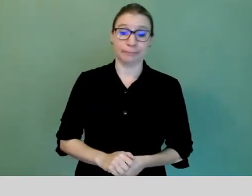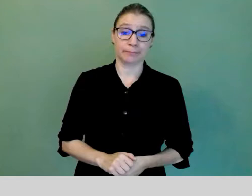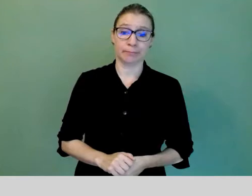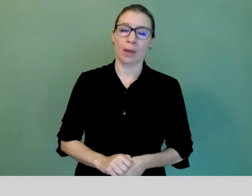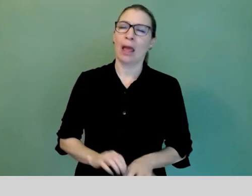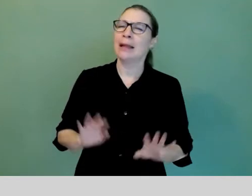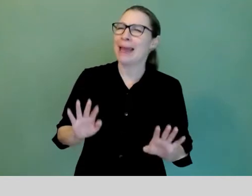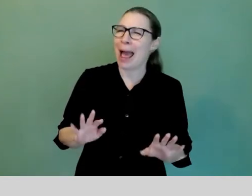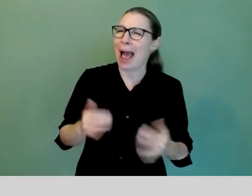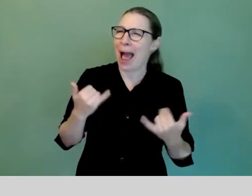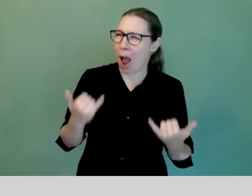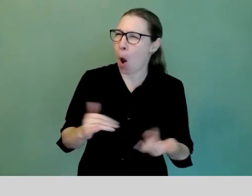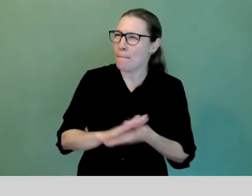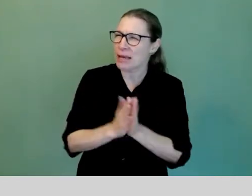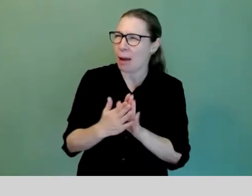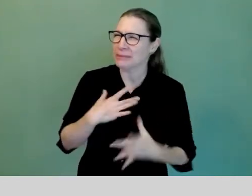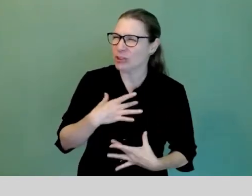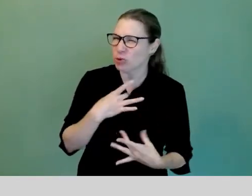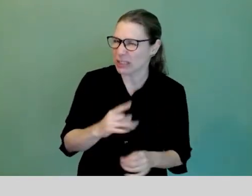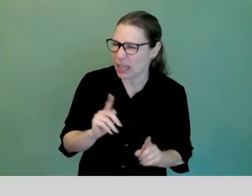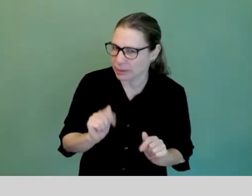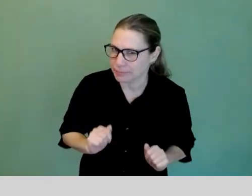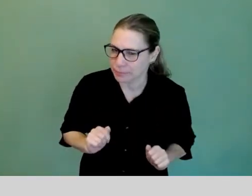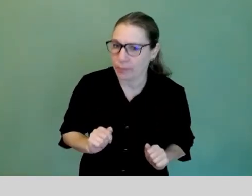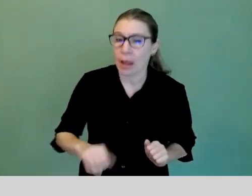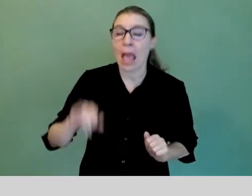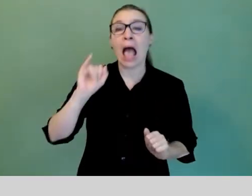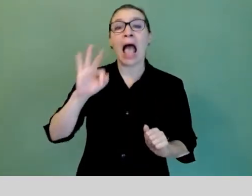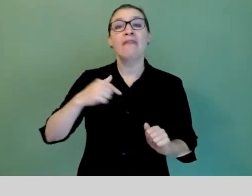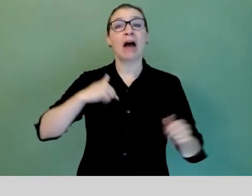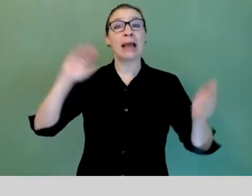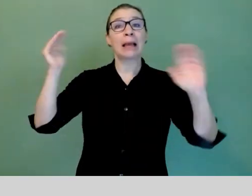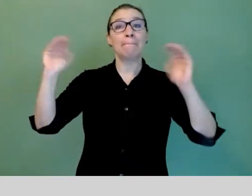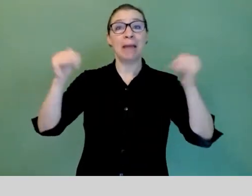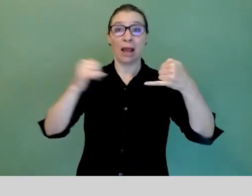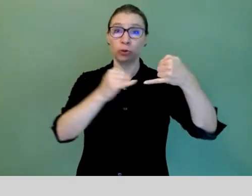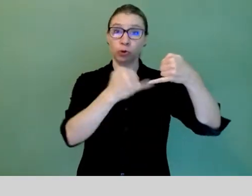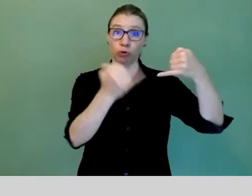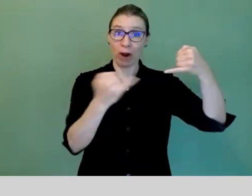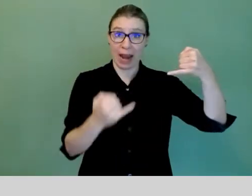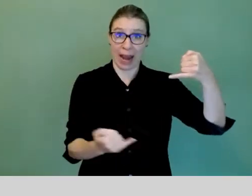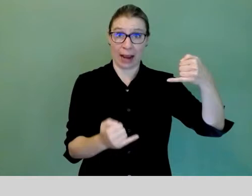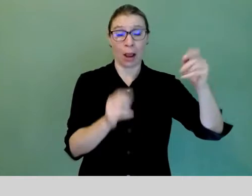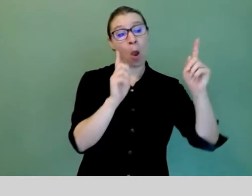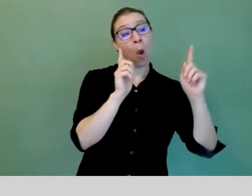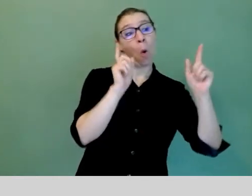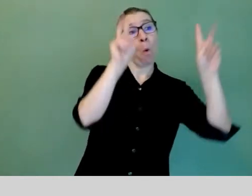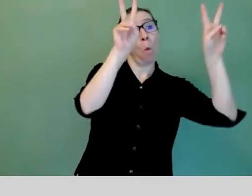Now here's where it starts to get interesting. If I compare a string containing the word True